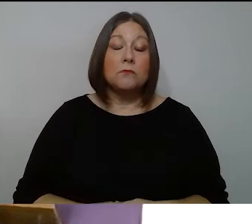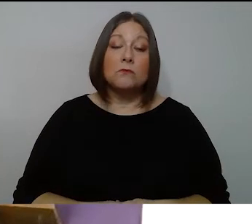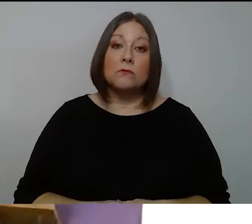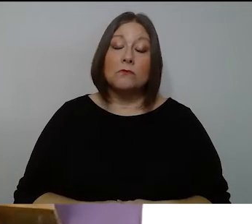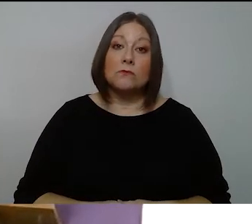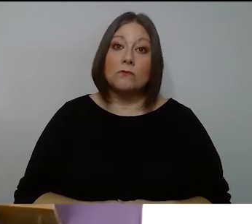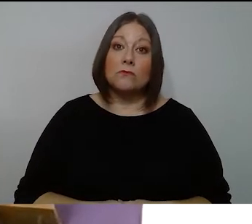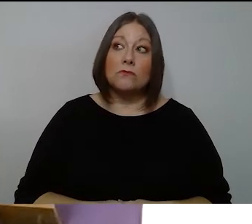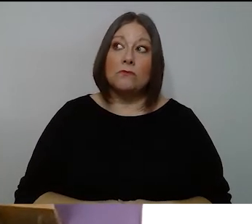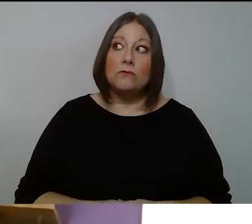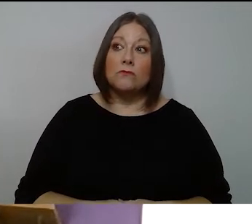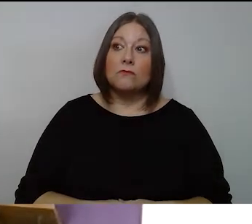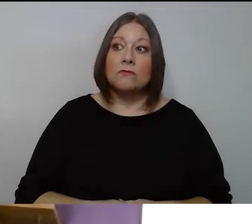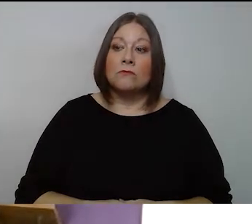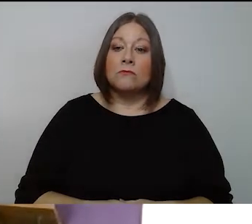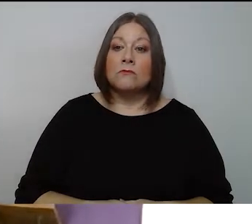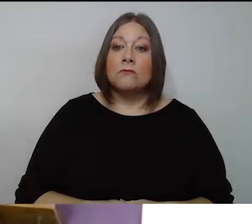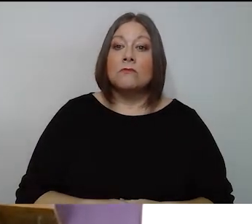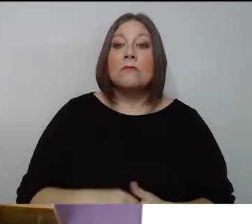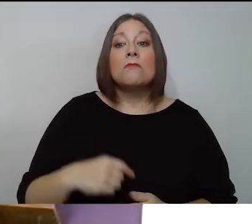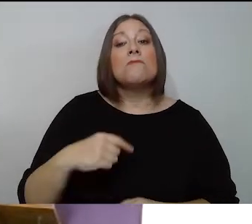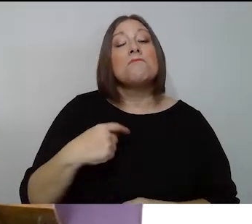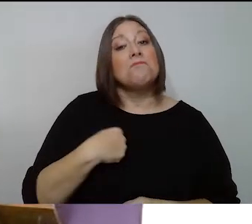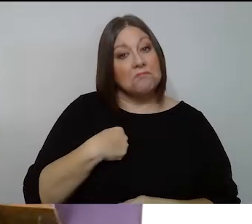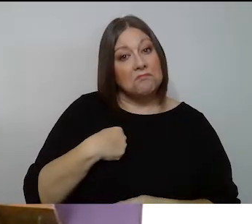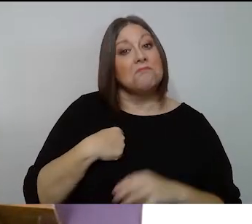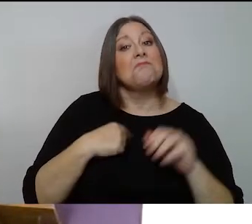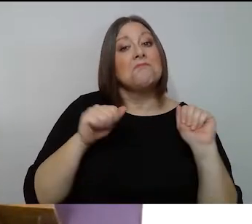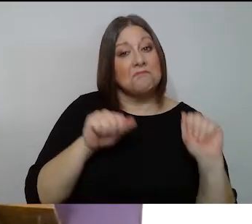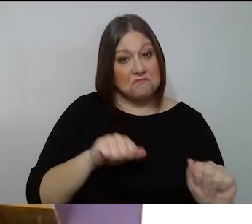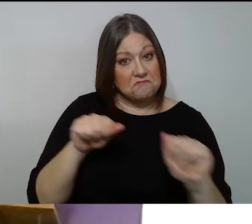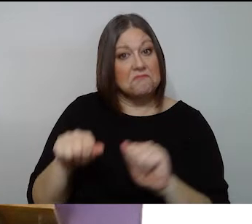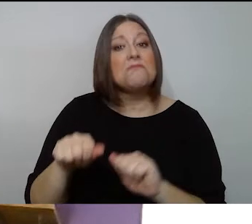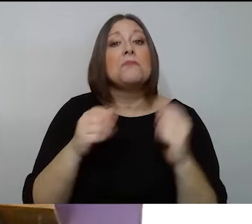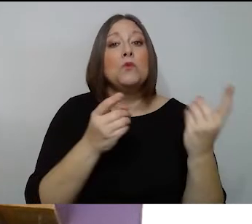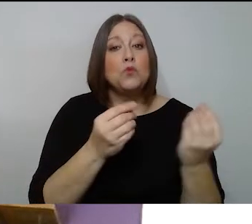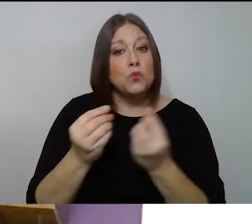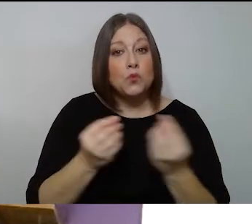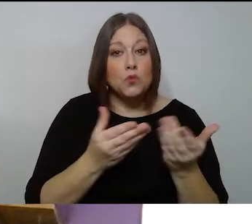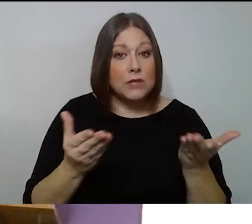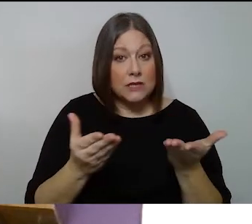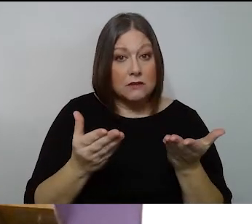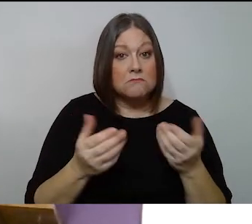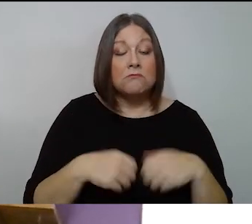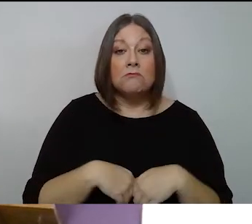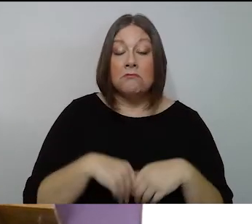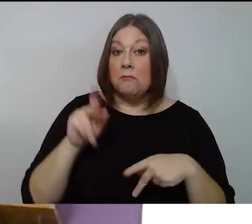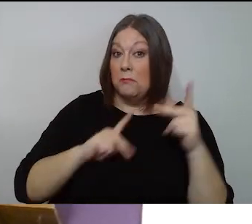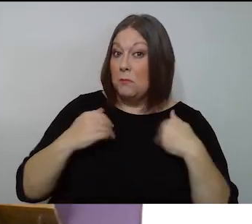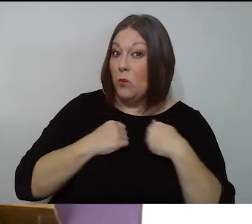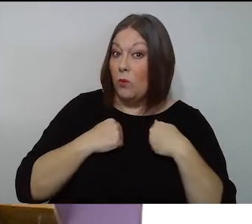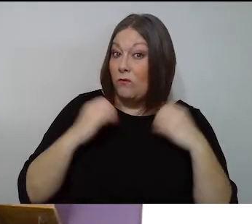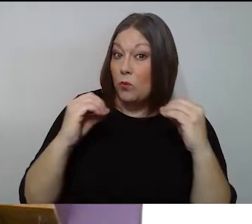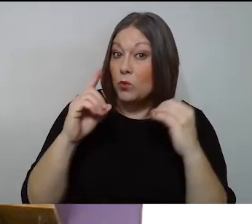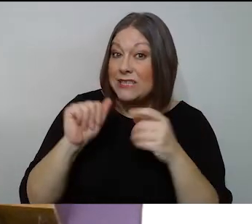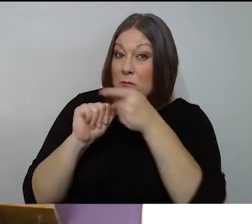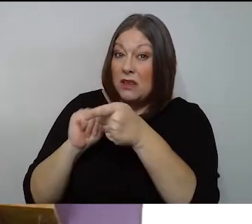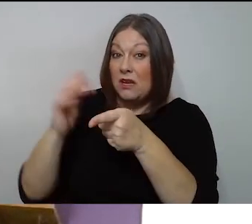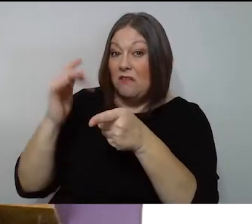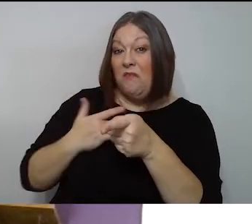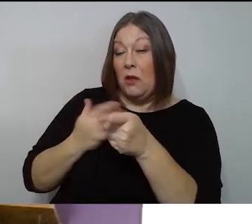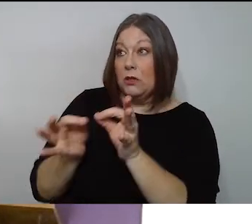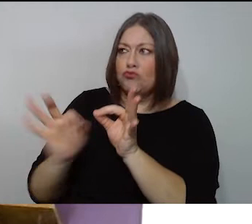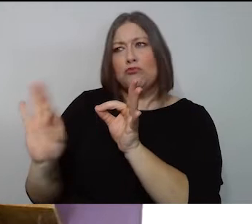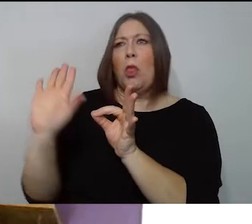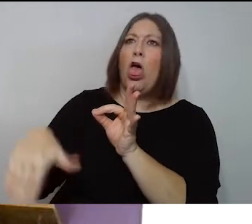I am able to do things that non-disabled people might deem simple; for example voting independently.